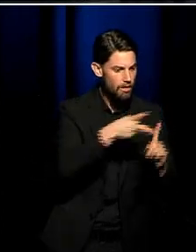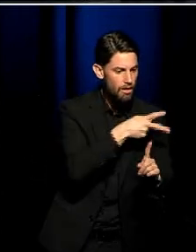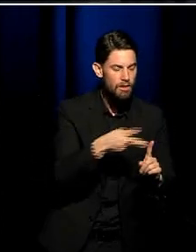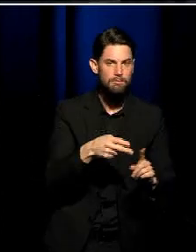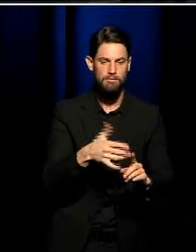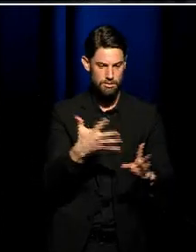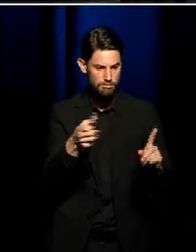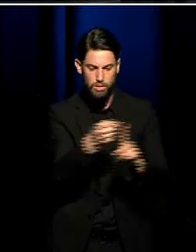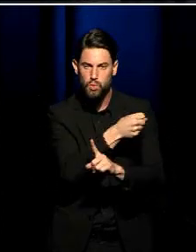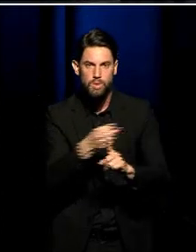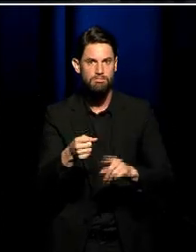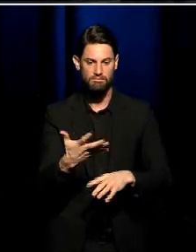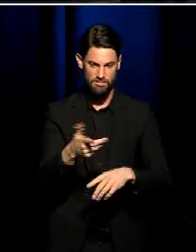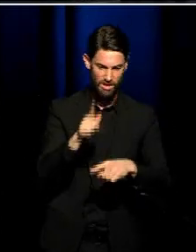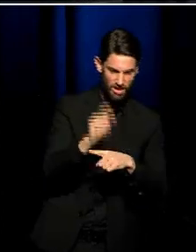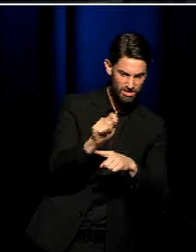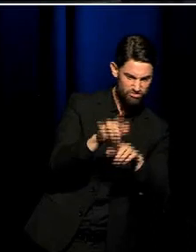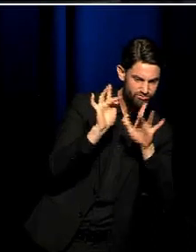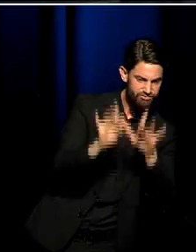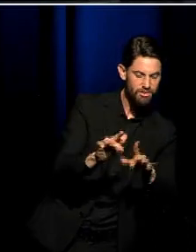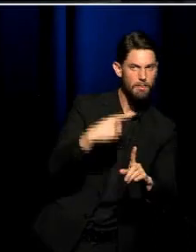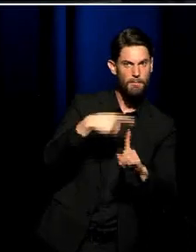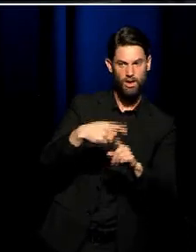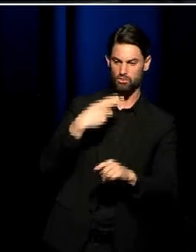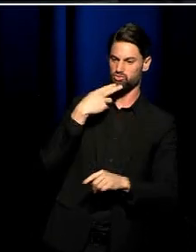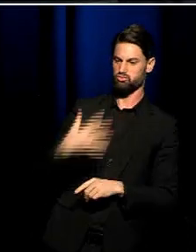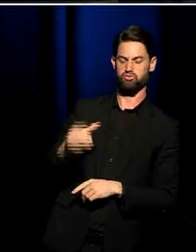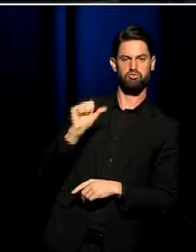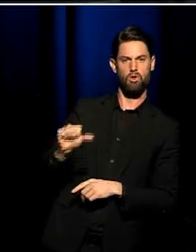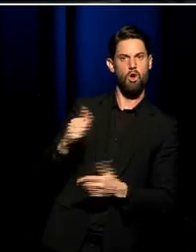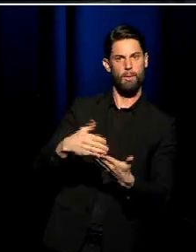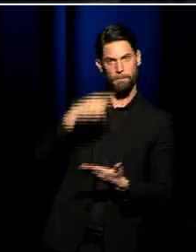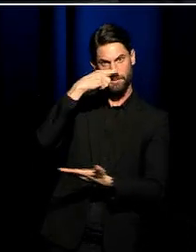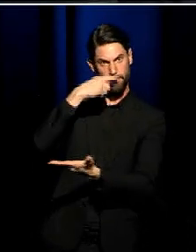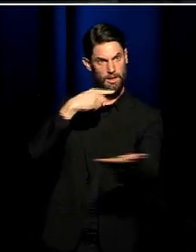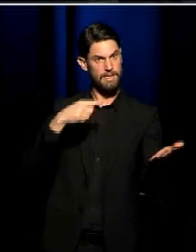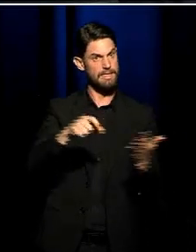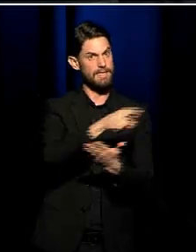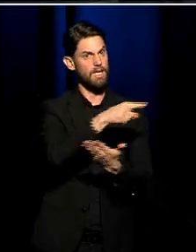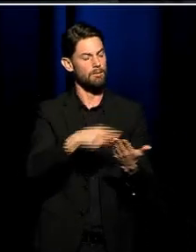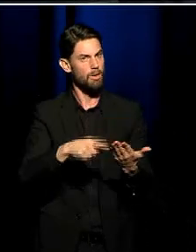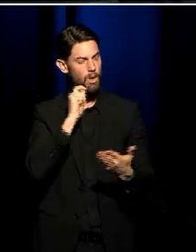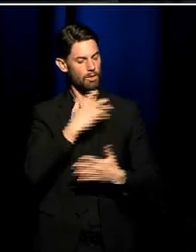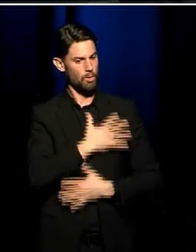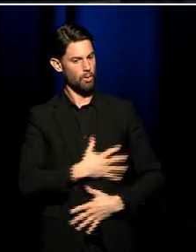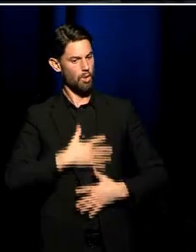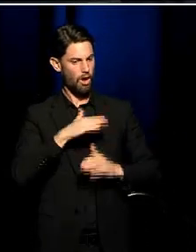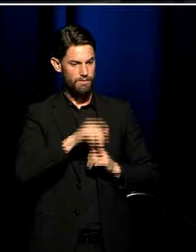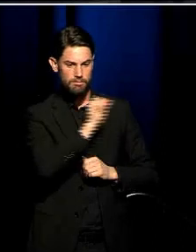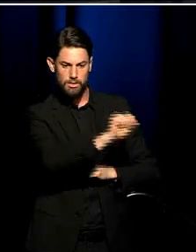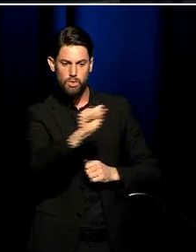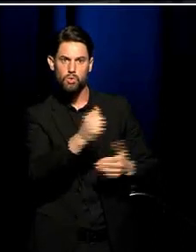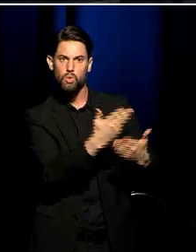neglect and exploitation. It’s from this place that brave First Nations people